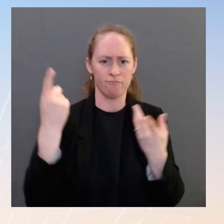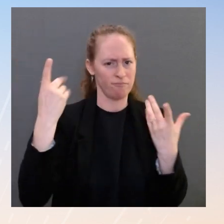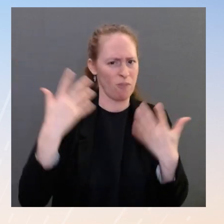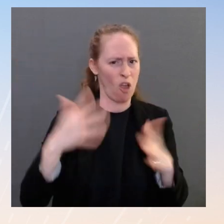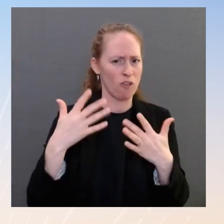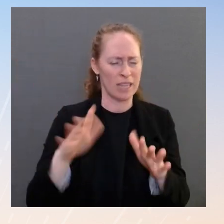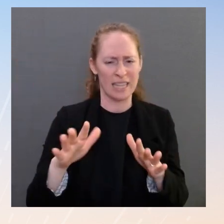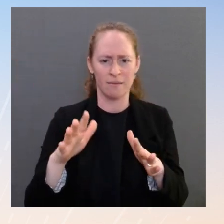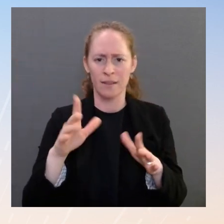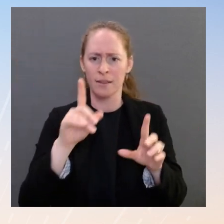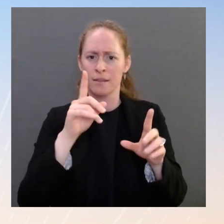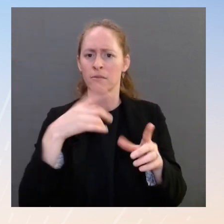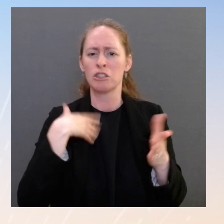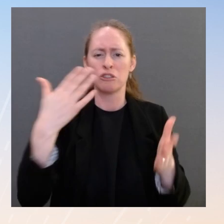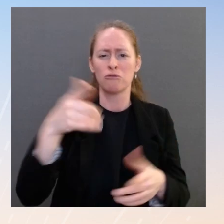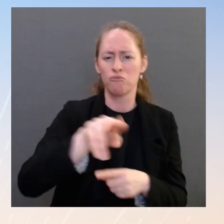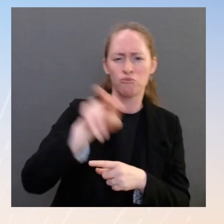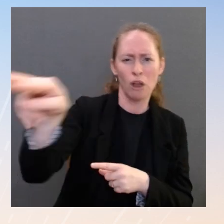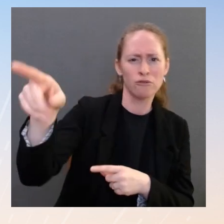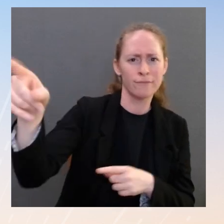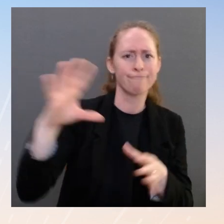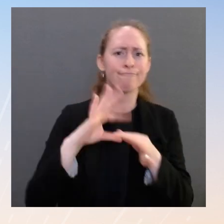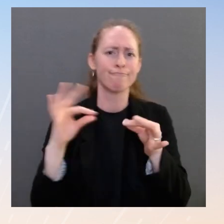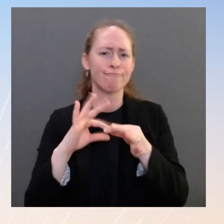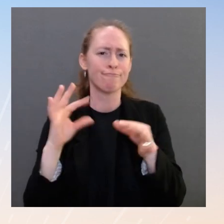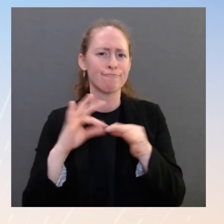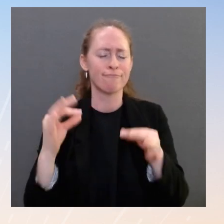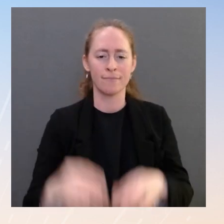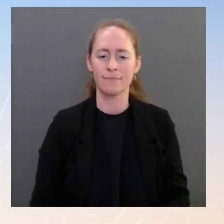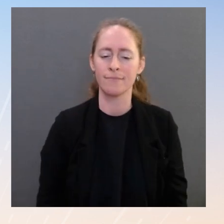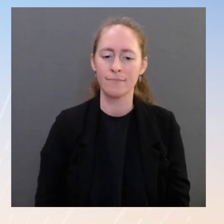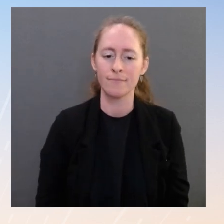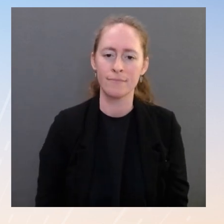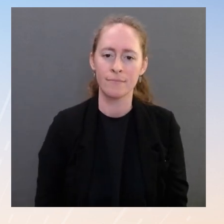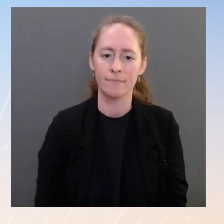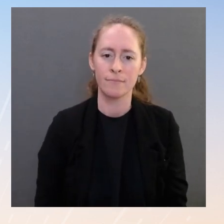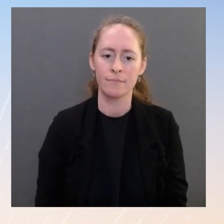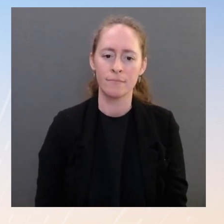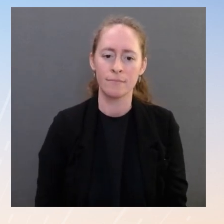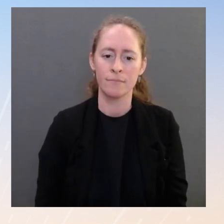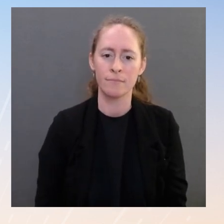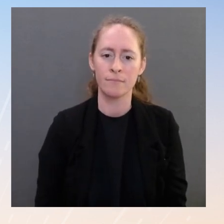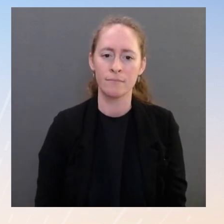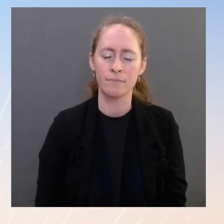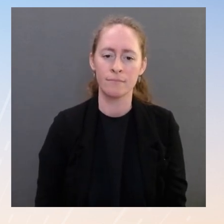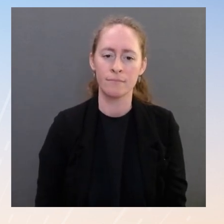The Press: And then there's been reporting that Speaker Pelosi is unhappy with the way that the White House has handled Title 42